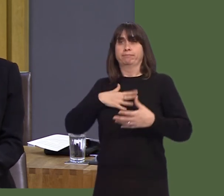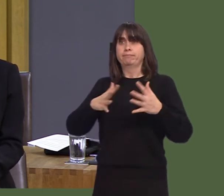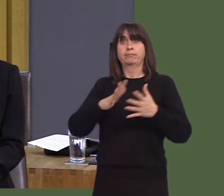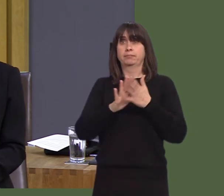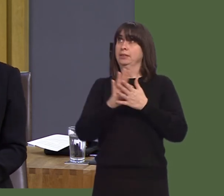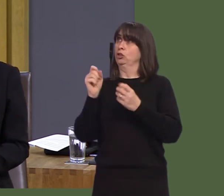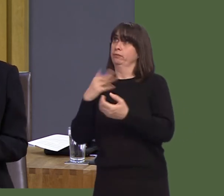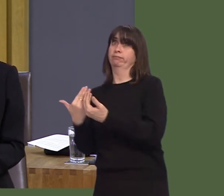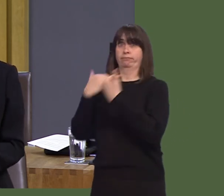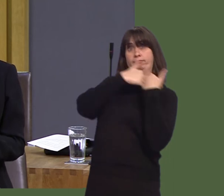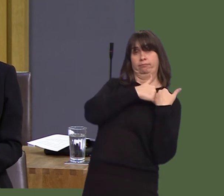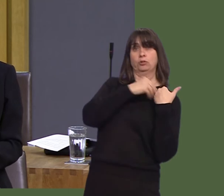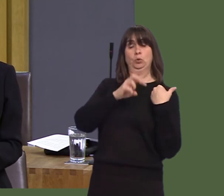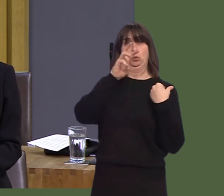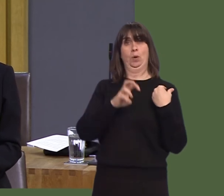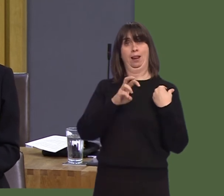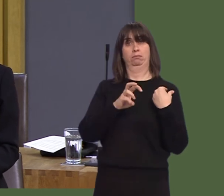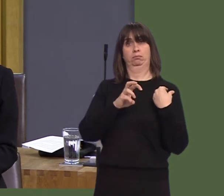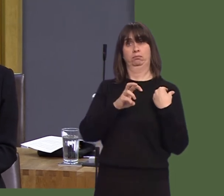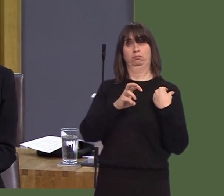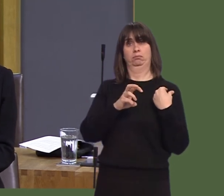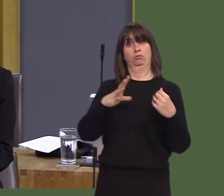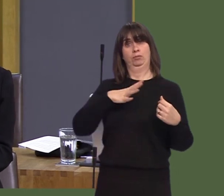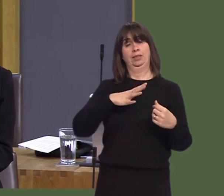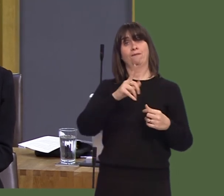Margaret Cowan, who was visiting her father in that hospital, said: